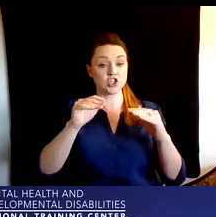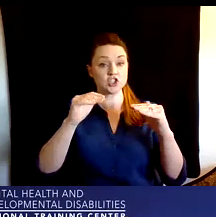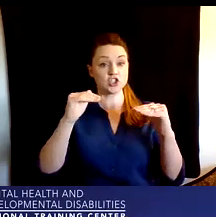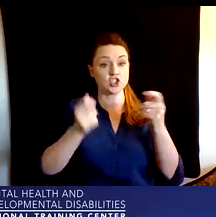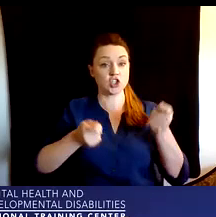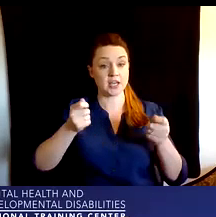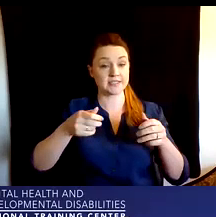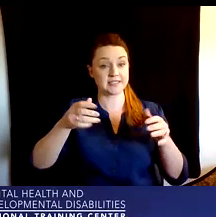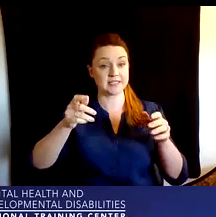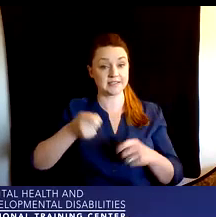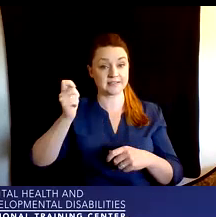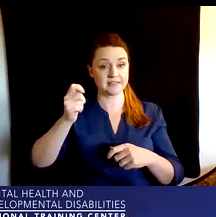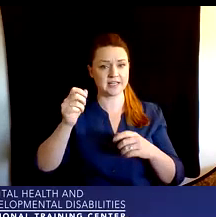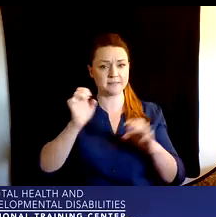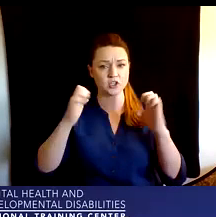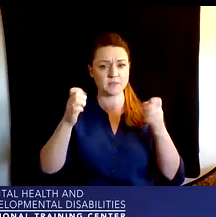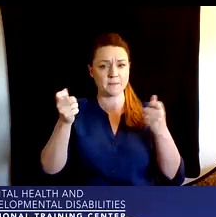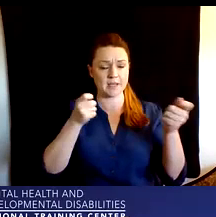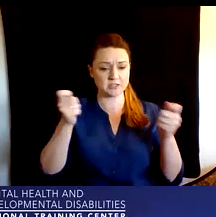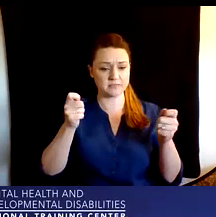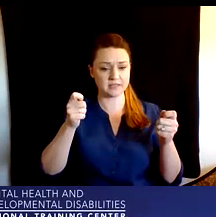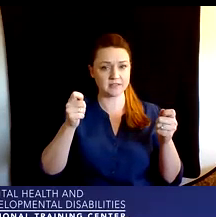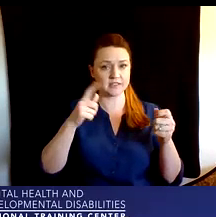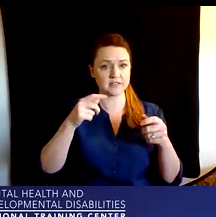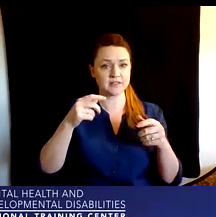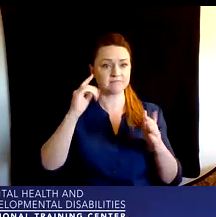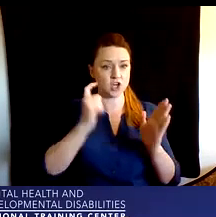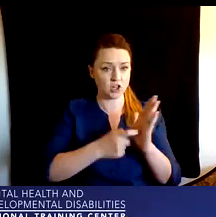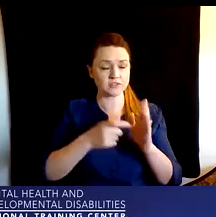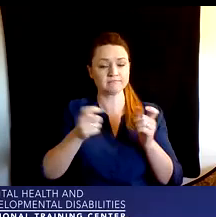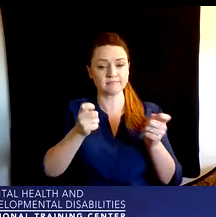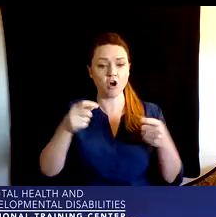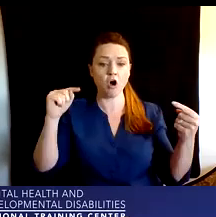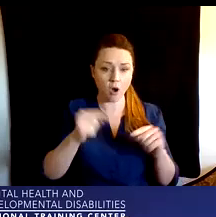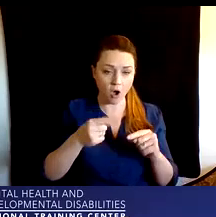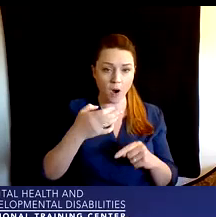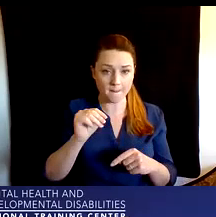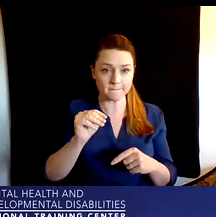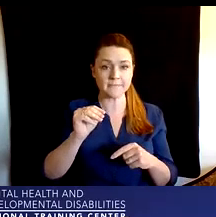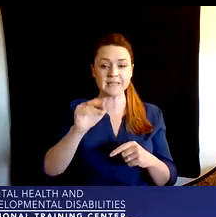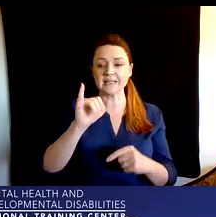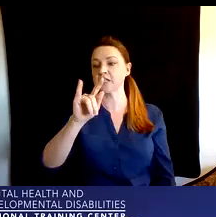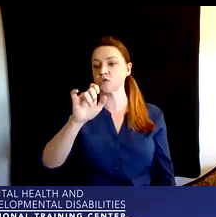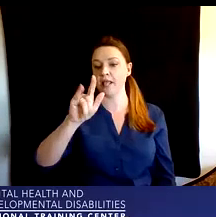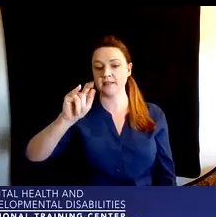that acknowledges histories of harm, centers intersectionality and prioritizes leadership